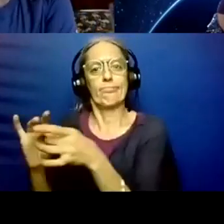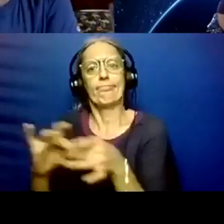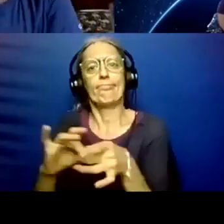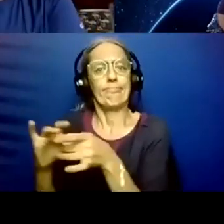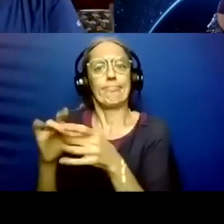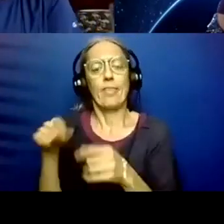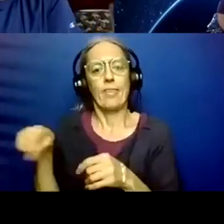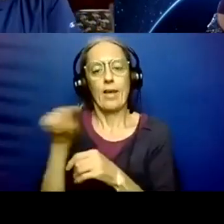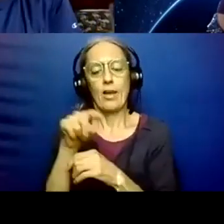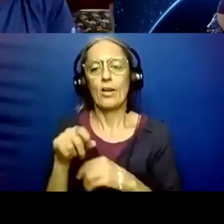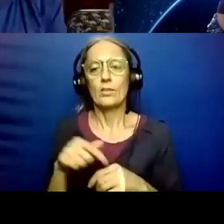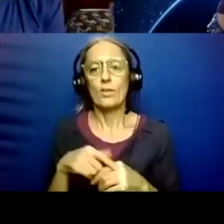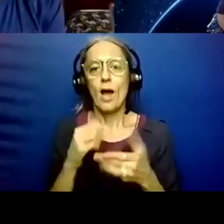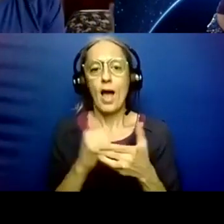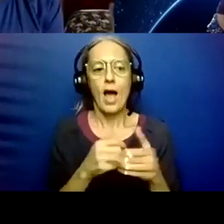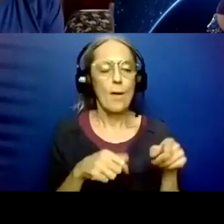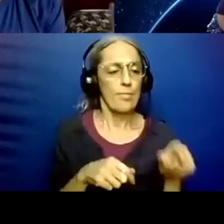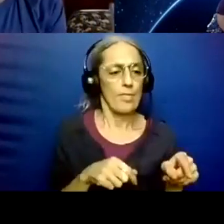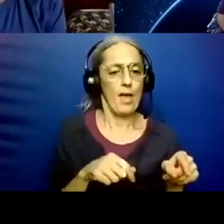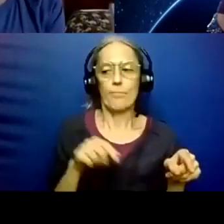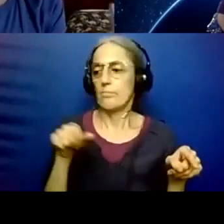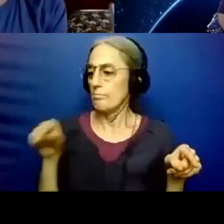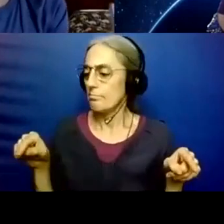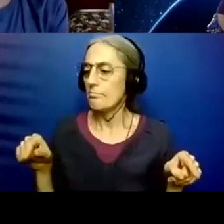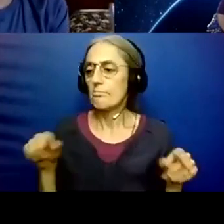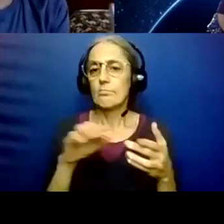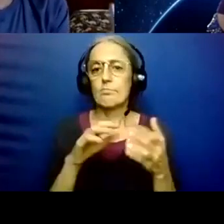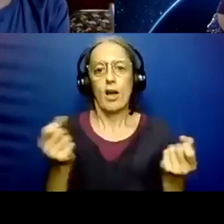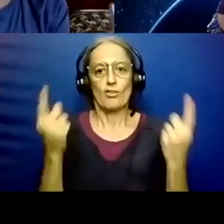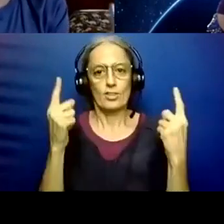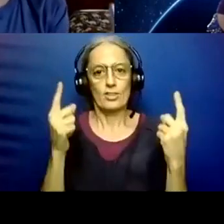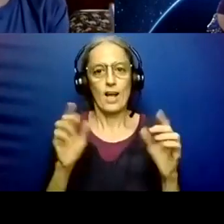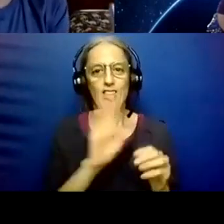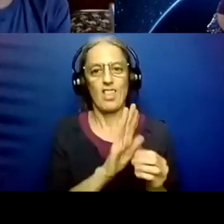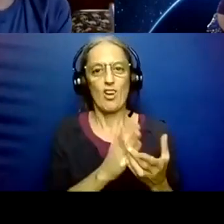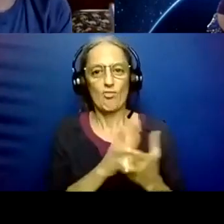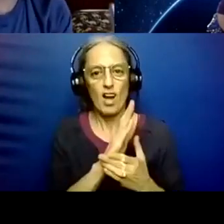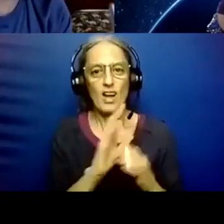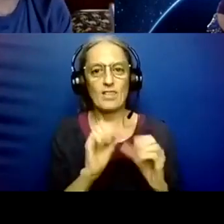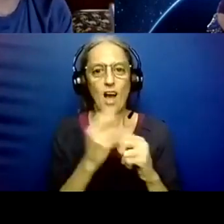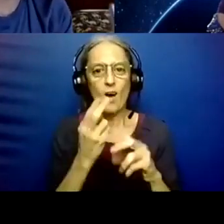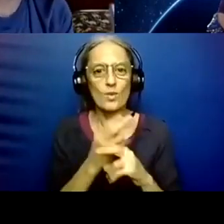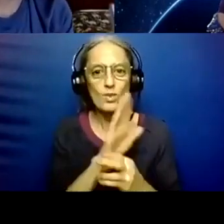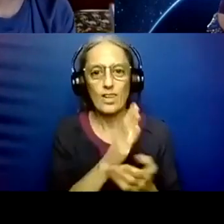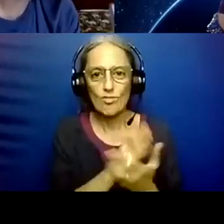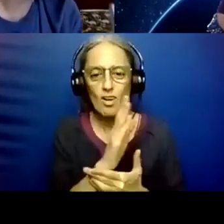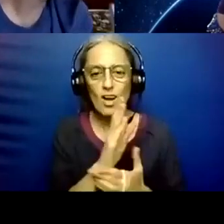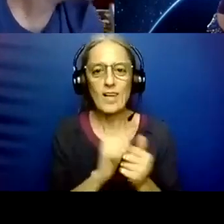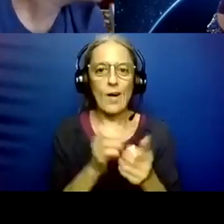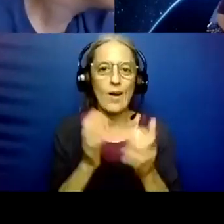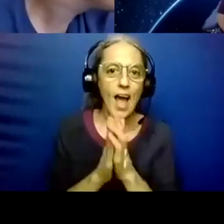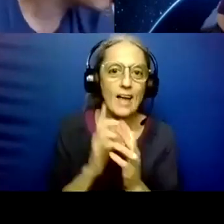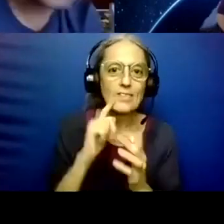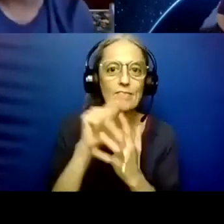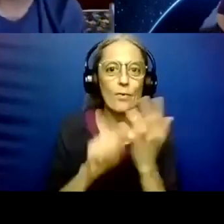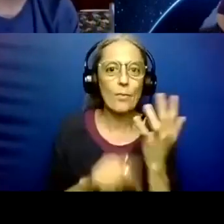their rights, and learn how to exercise their rights, and be there to support people when there are blocks being put in front of people